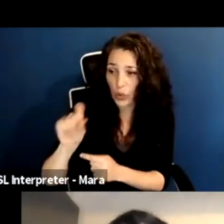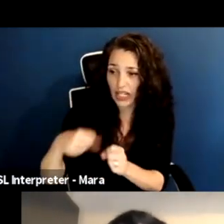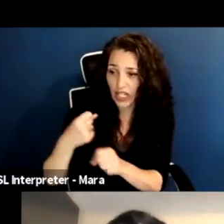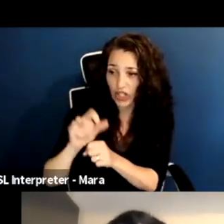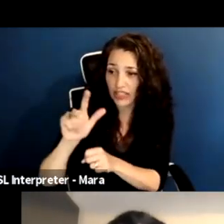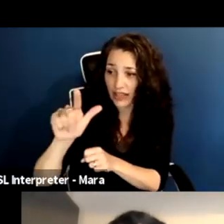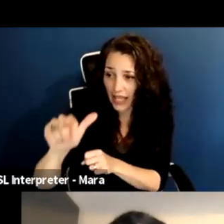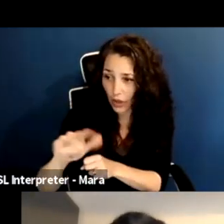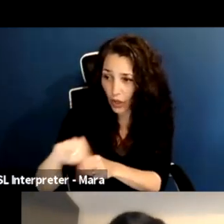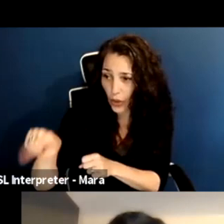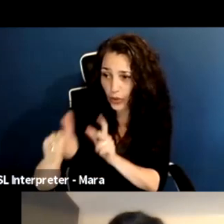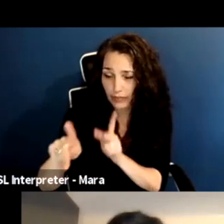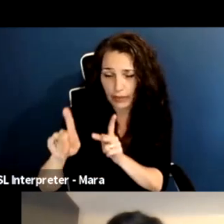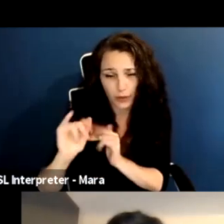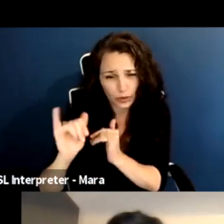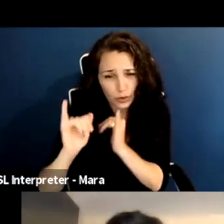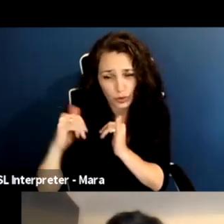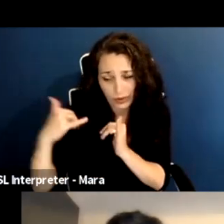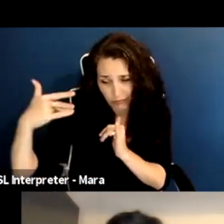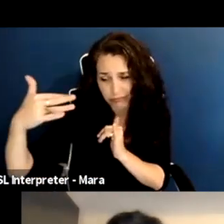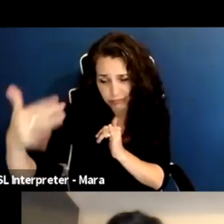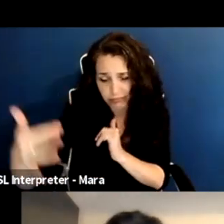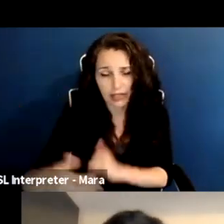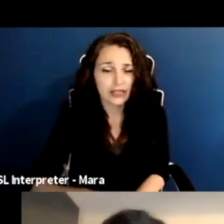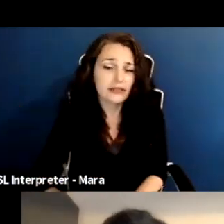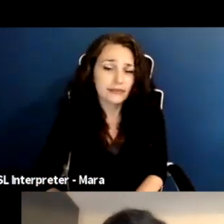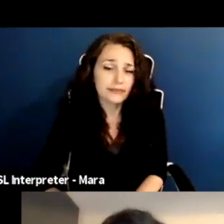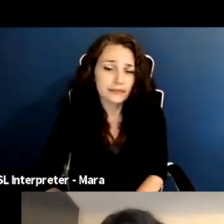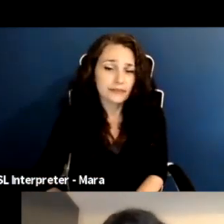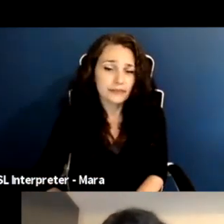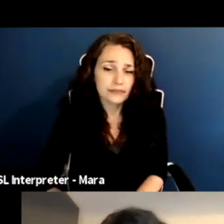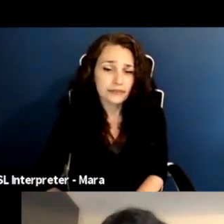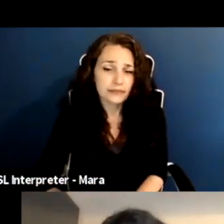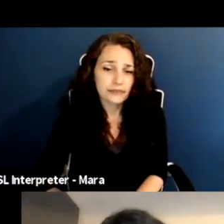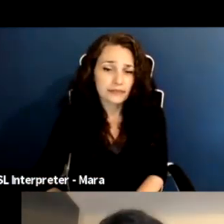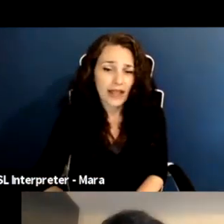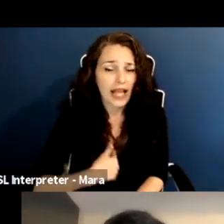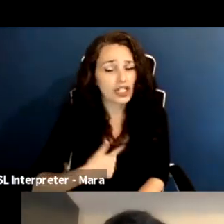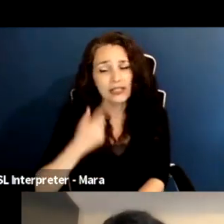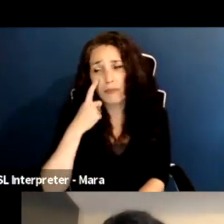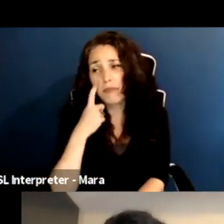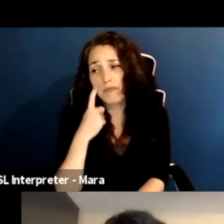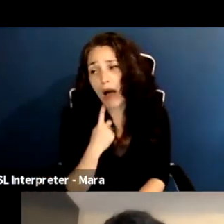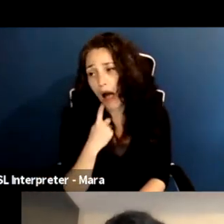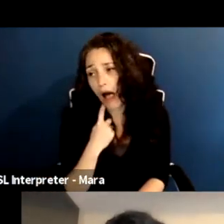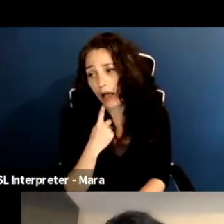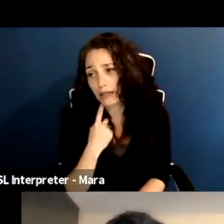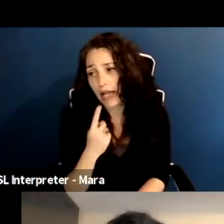And that's what it does for me. Like, I literally like bowled, when I saw her messages saying that